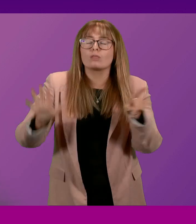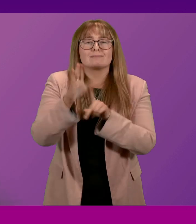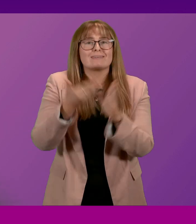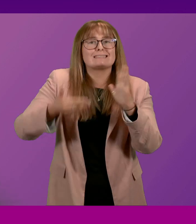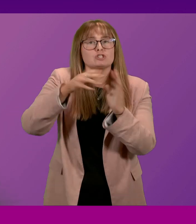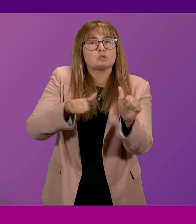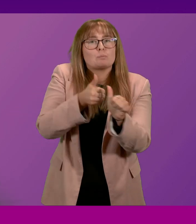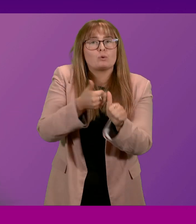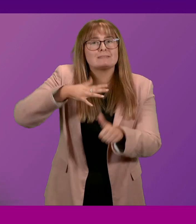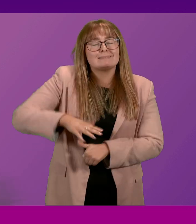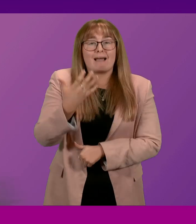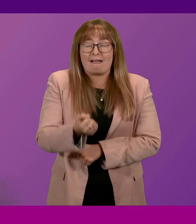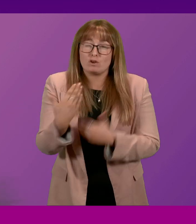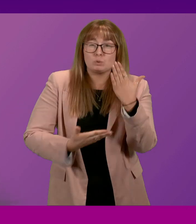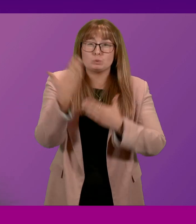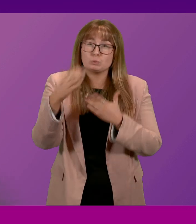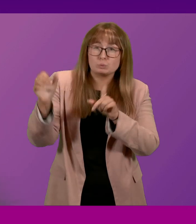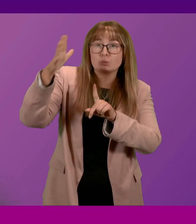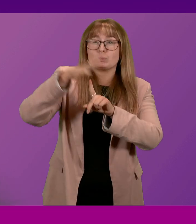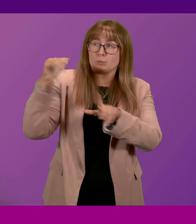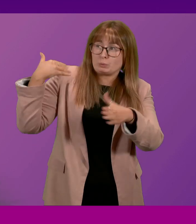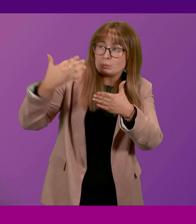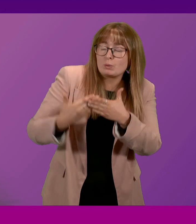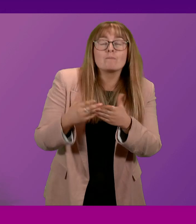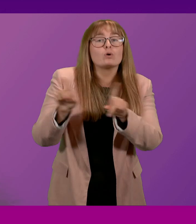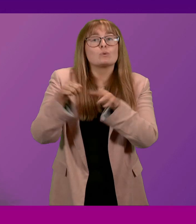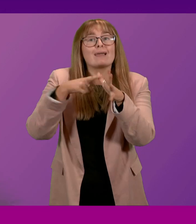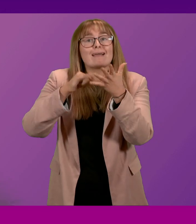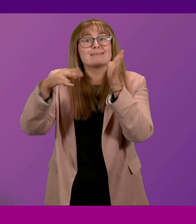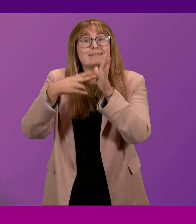needs, which is a new record. At the same time, the number of ASN teachers has fallen by